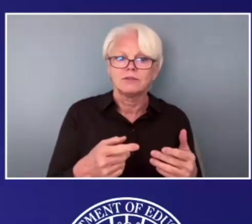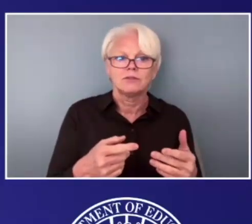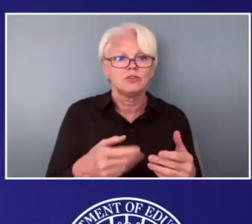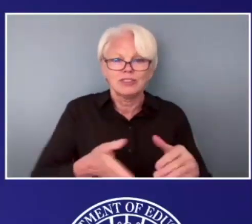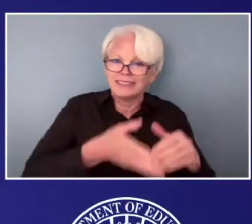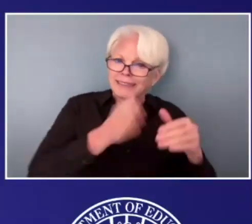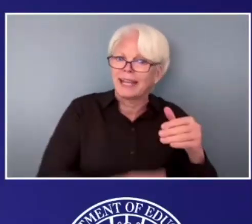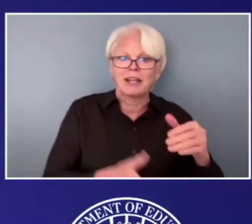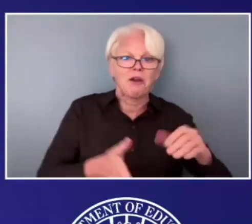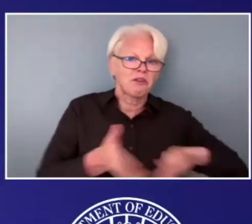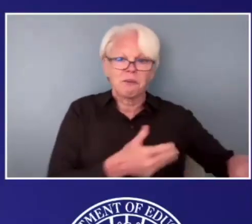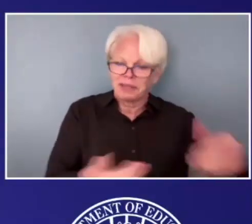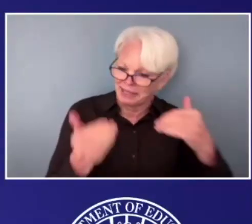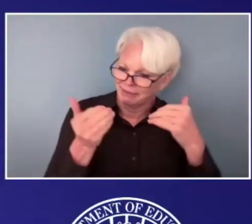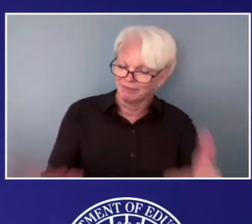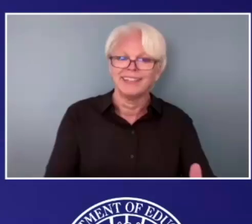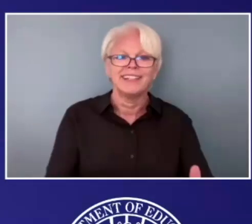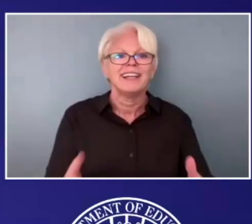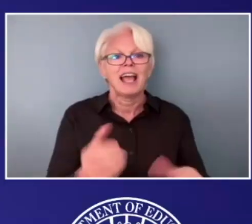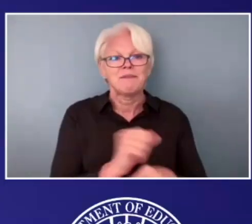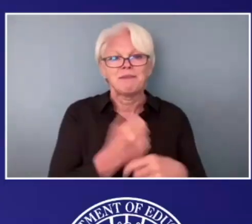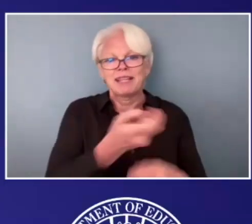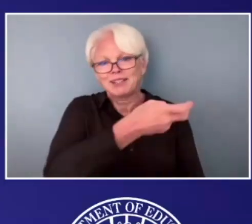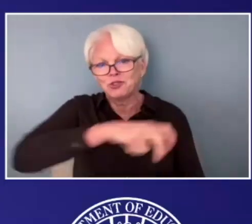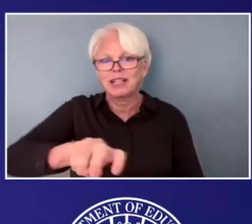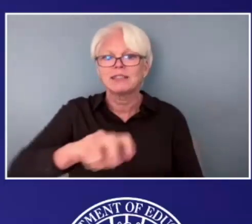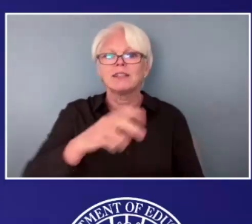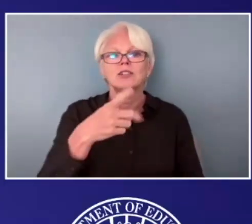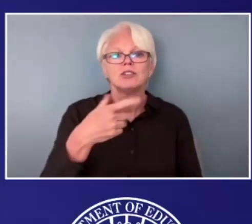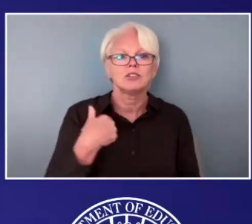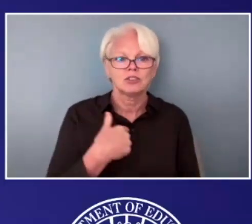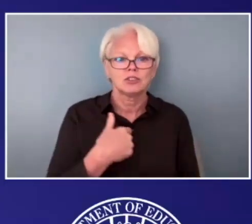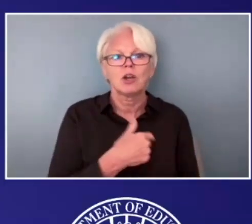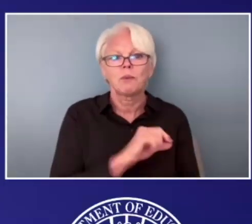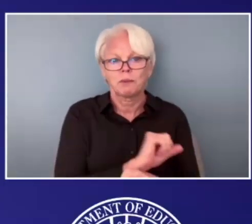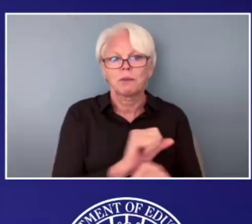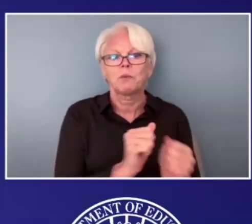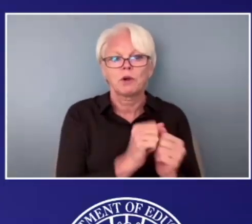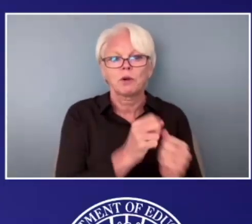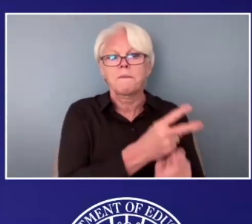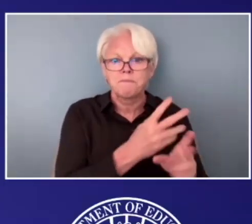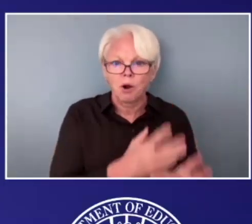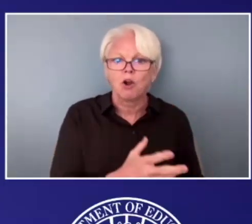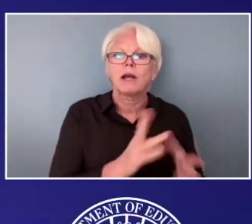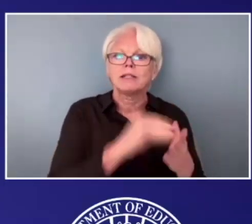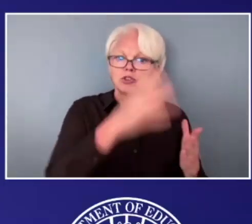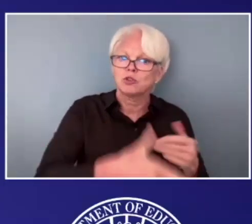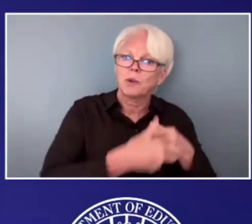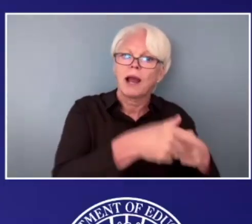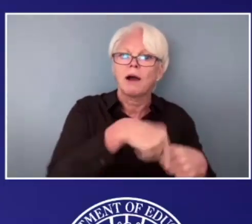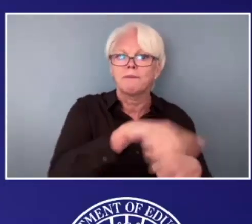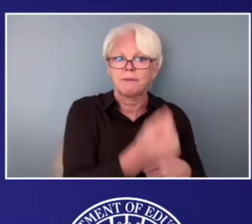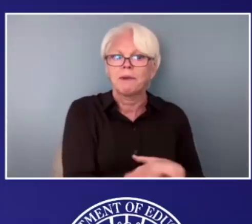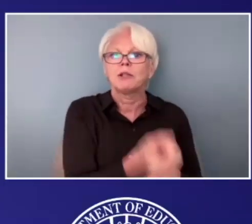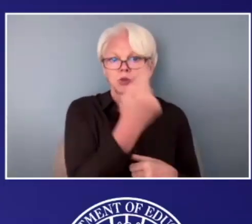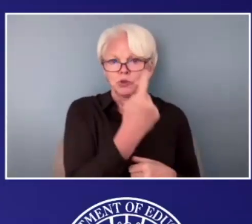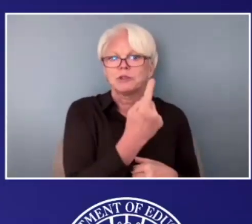make that transition so that we that work with, with borrowers and students can help them understand it and understand their